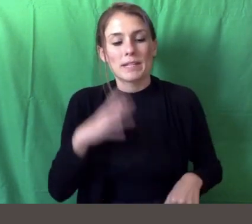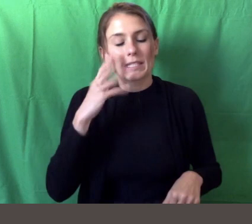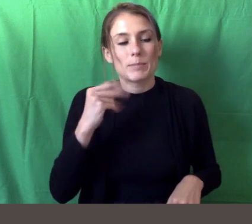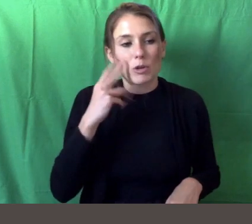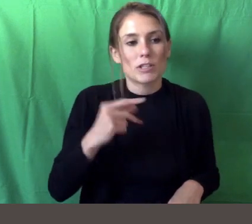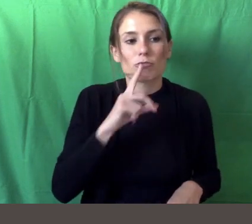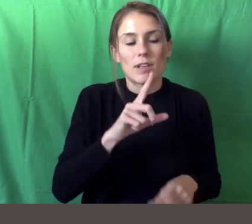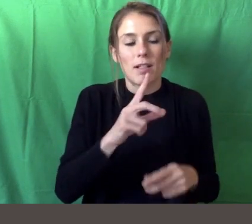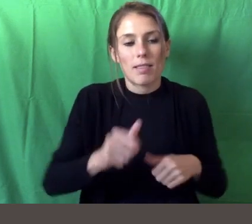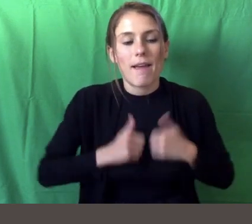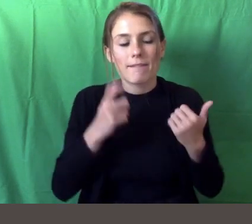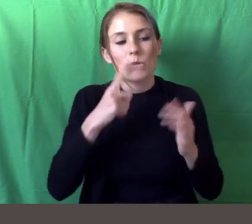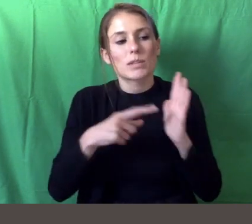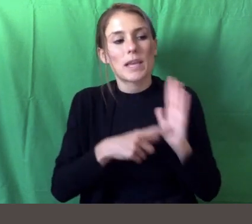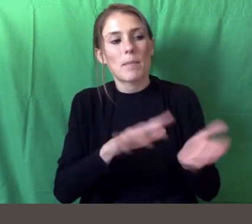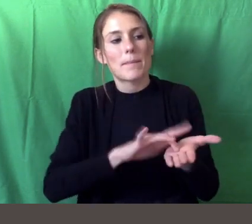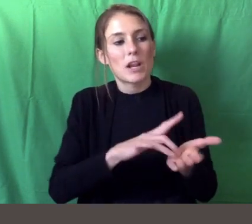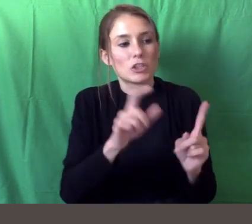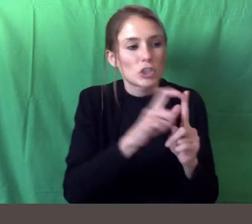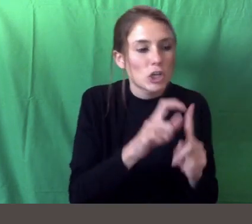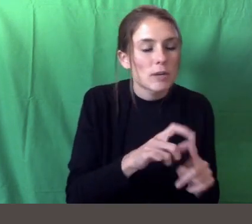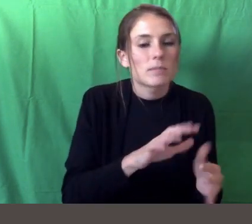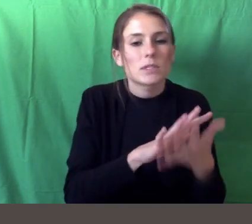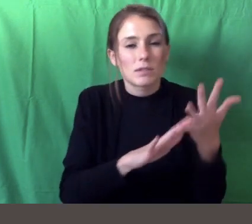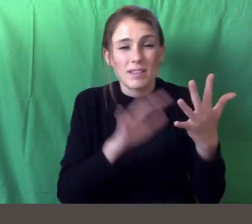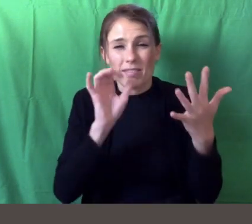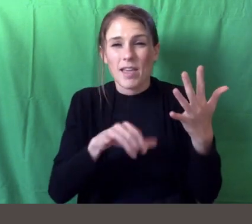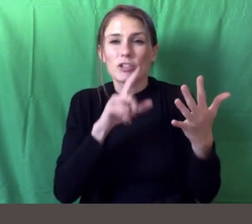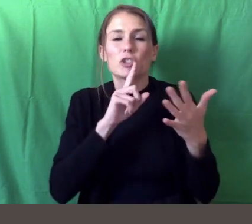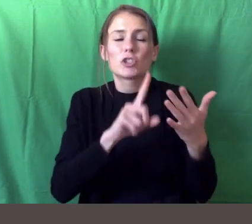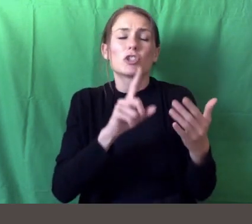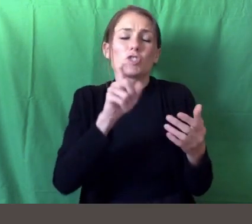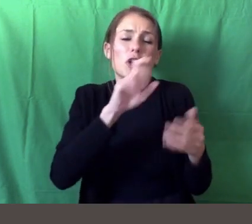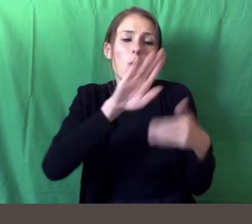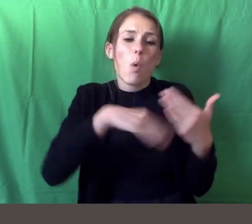Proper names, medical terms, literature references, those should all be real entities.